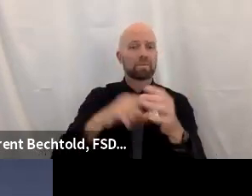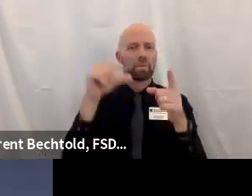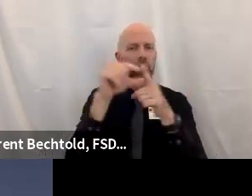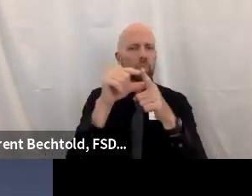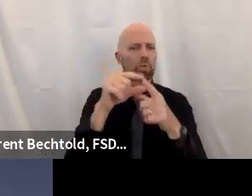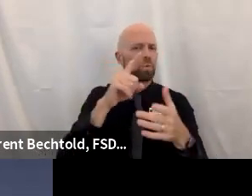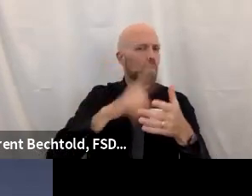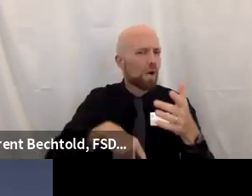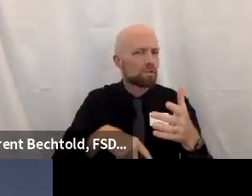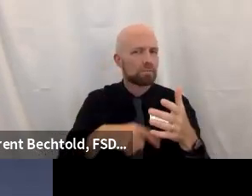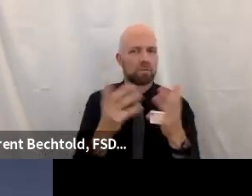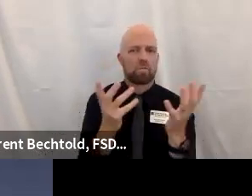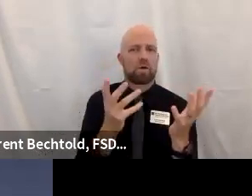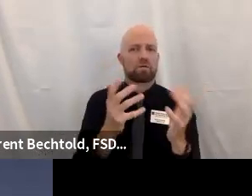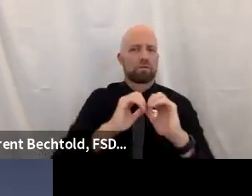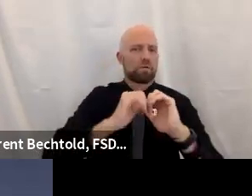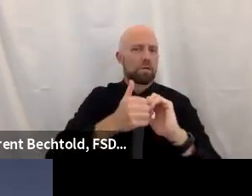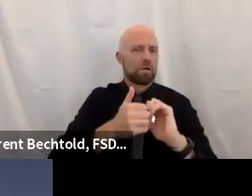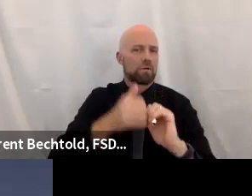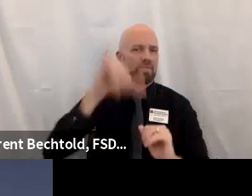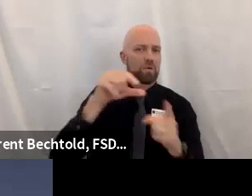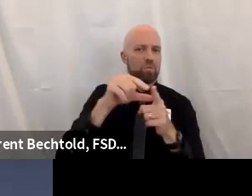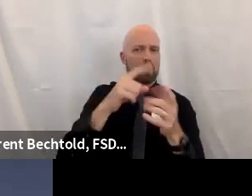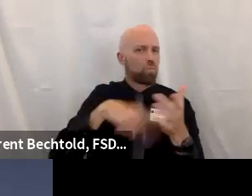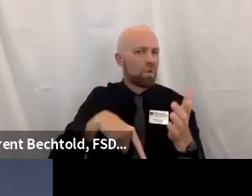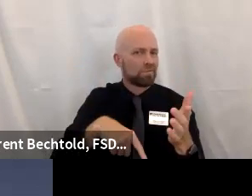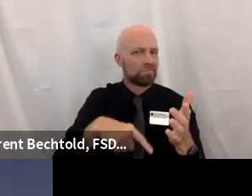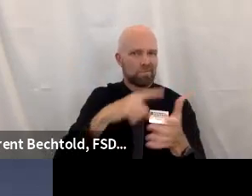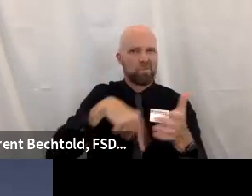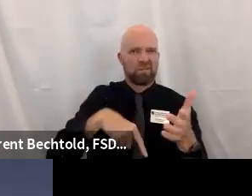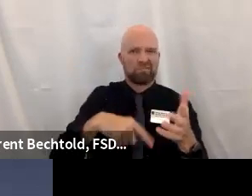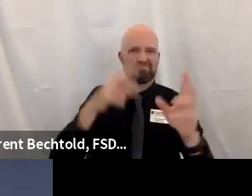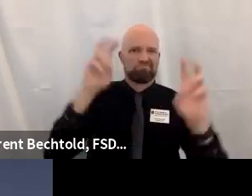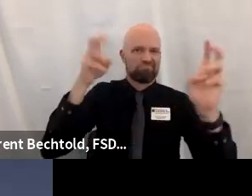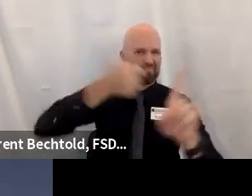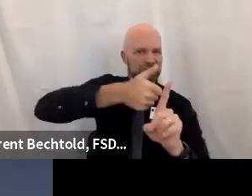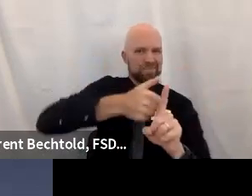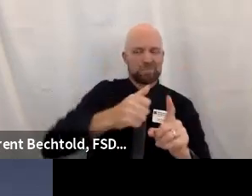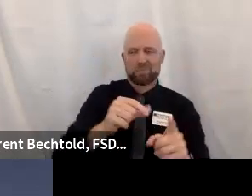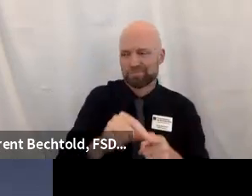But I want you to notice what the word is and how that, how that word "what"